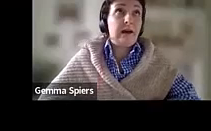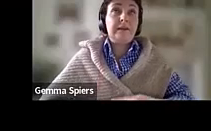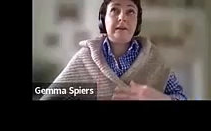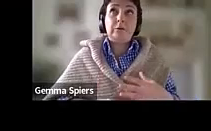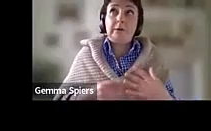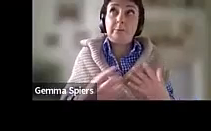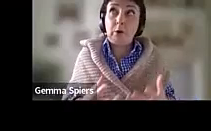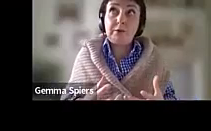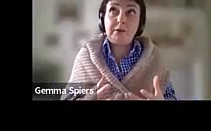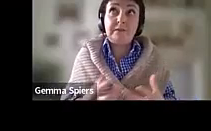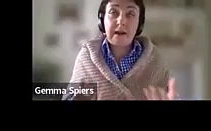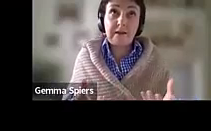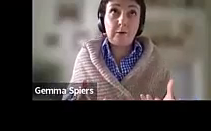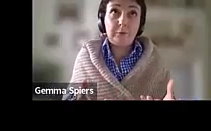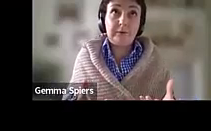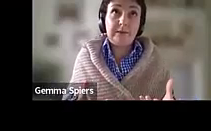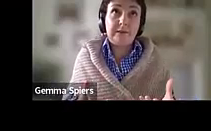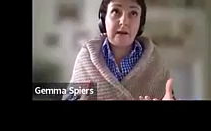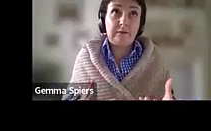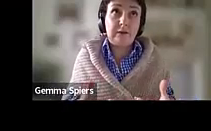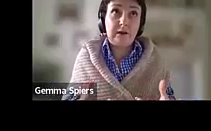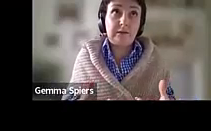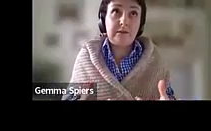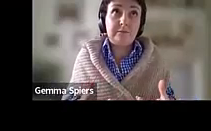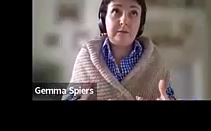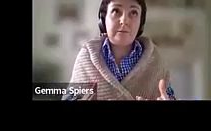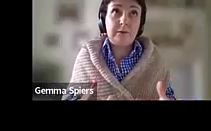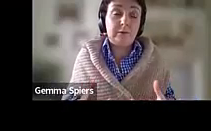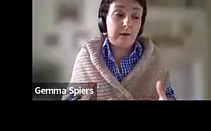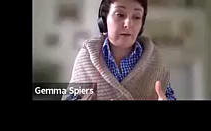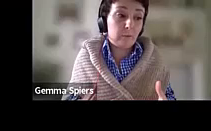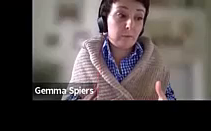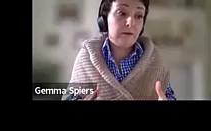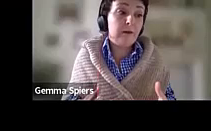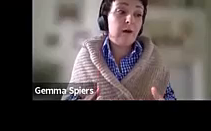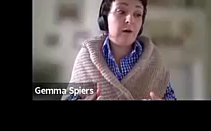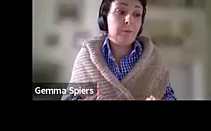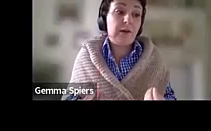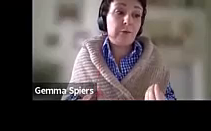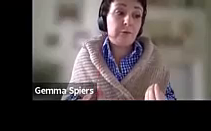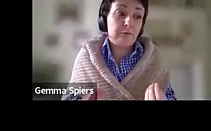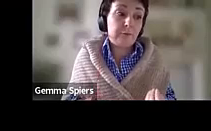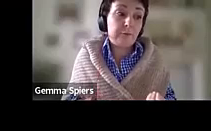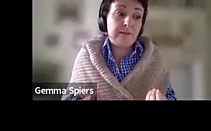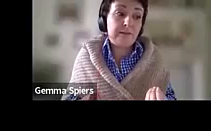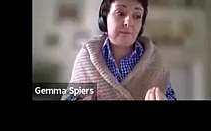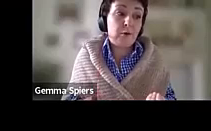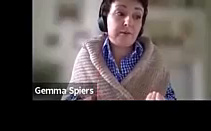Gemma Spiers: I think it would be important for anyone providing care, regardless of whether you're a man or a woman. But it would represent an